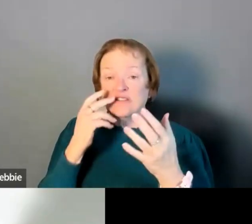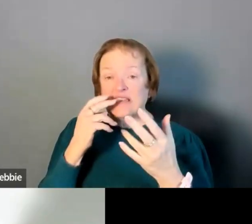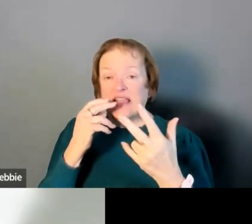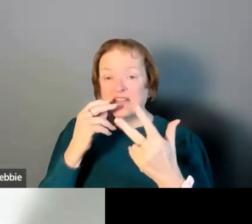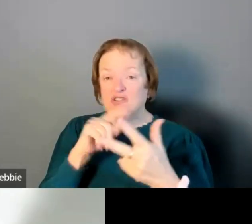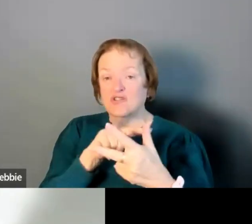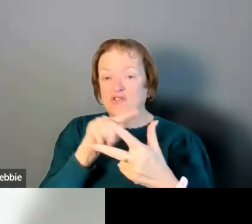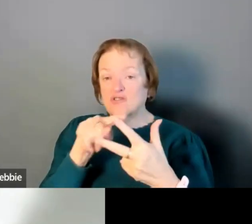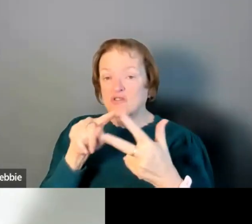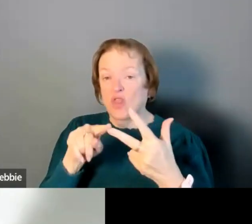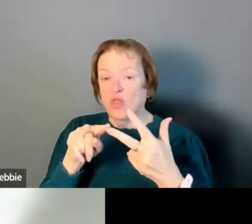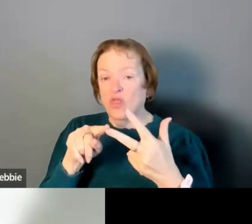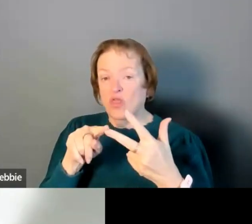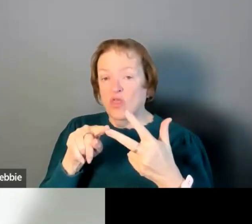So you take the three prongs,